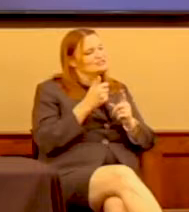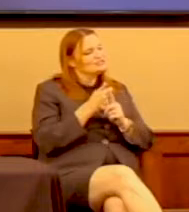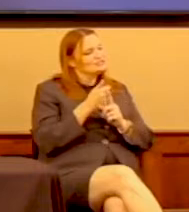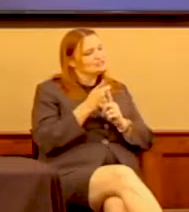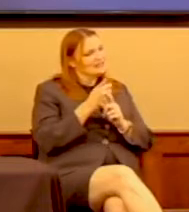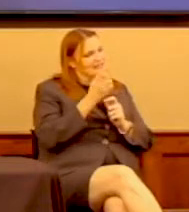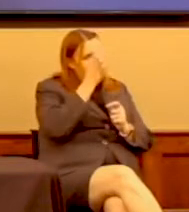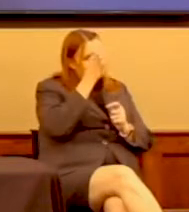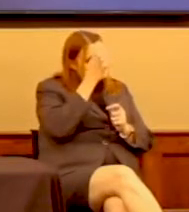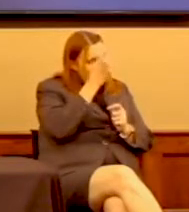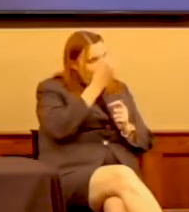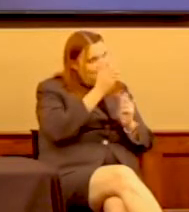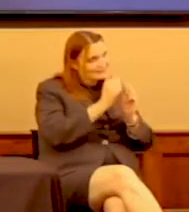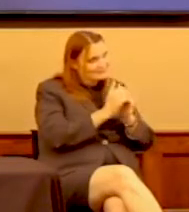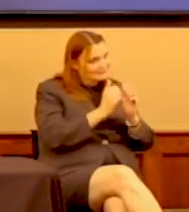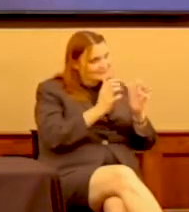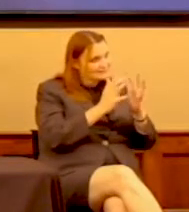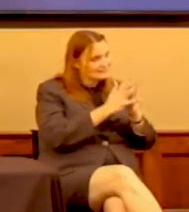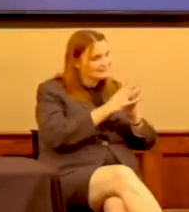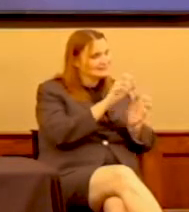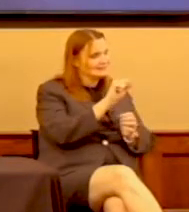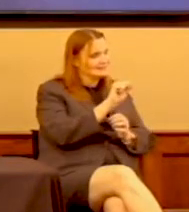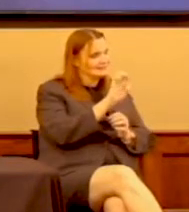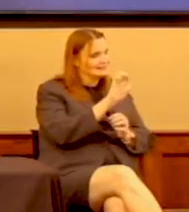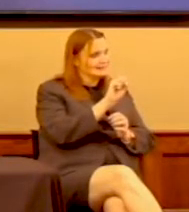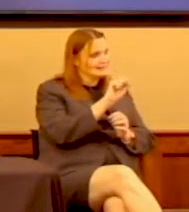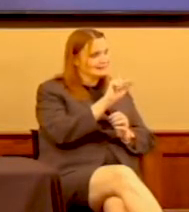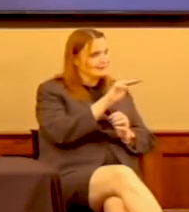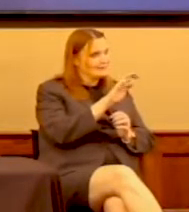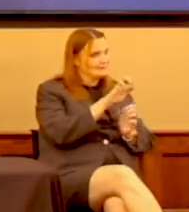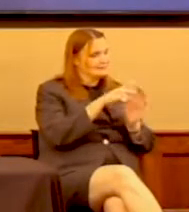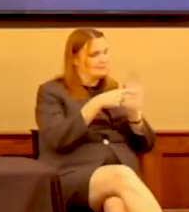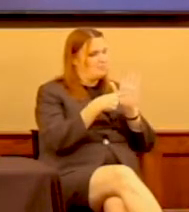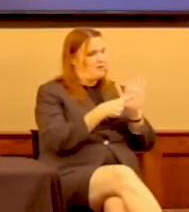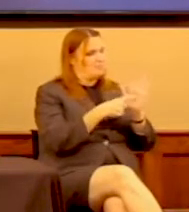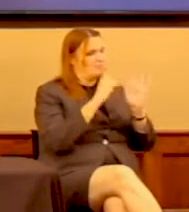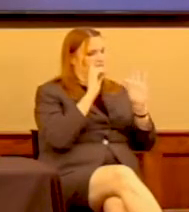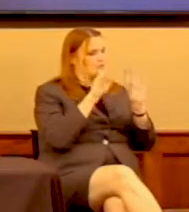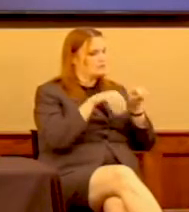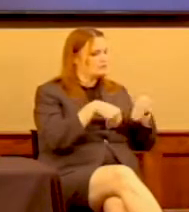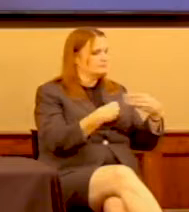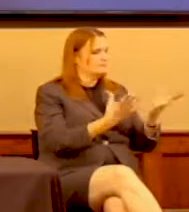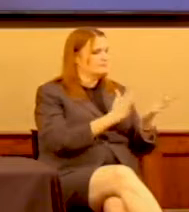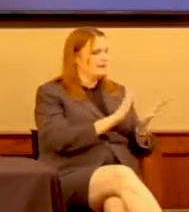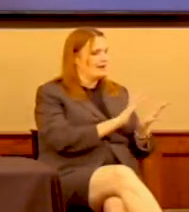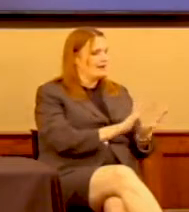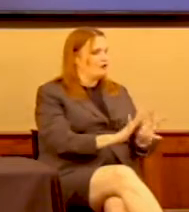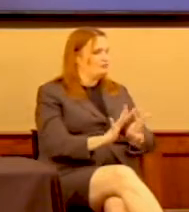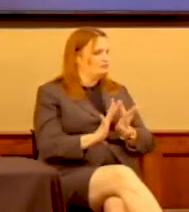implements Sesame's models for delivery